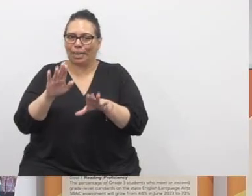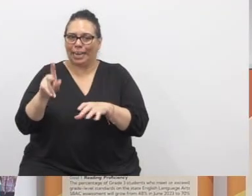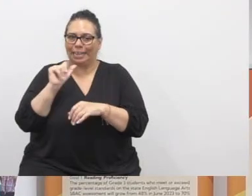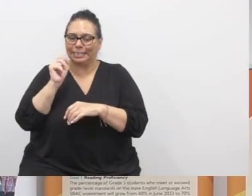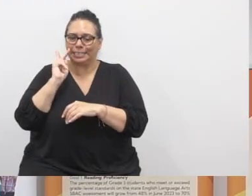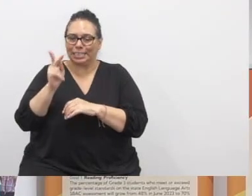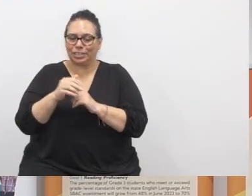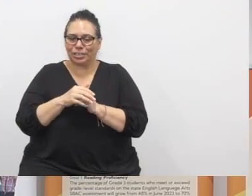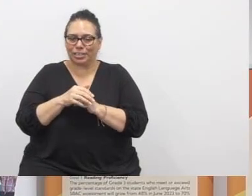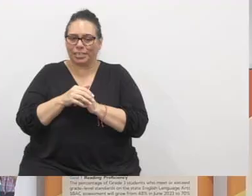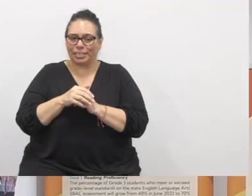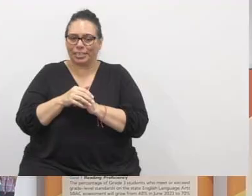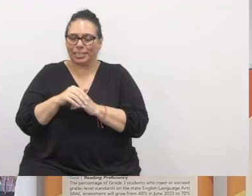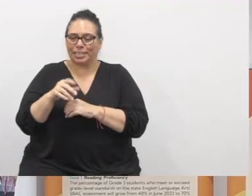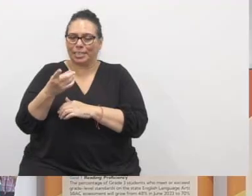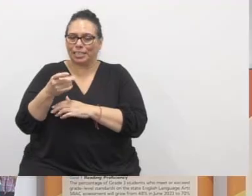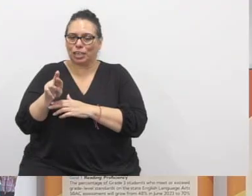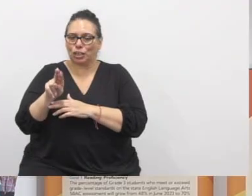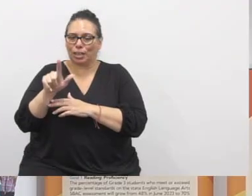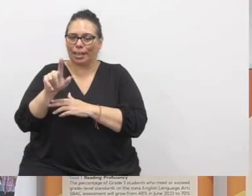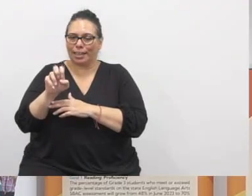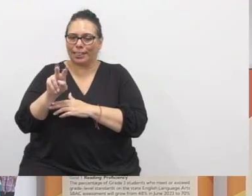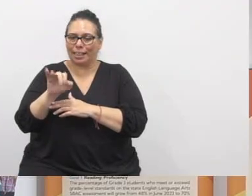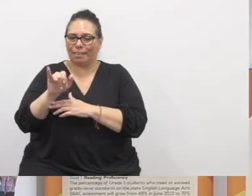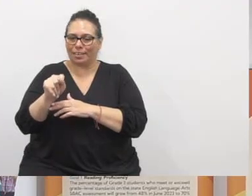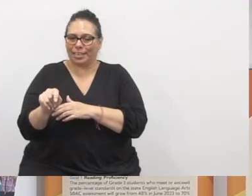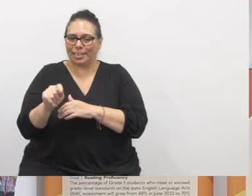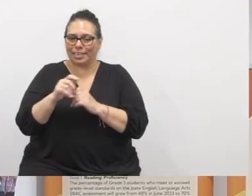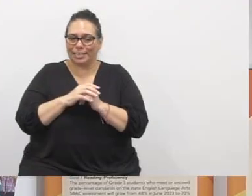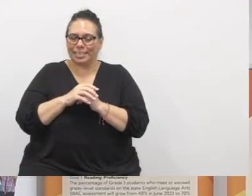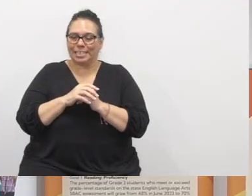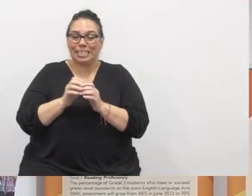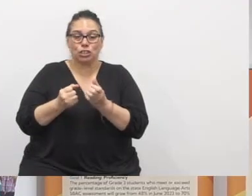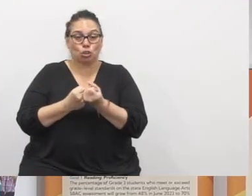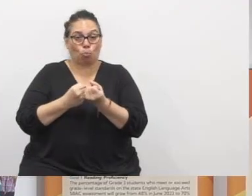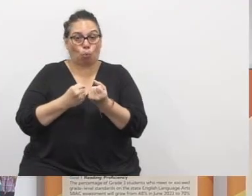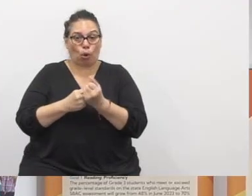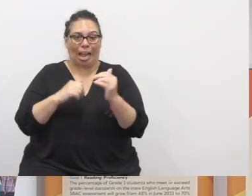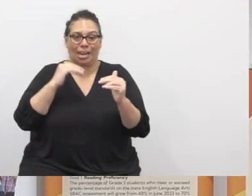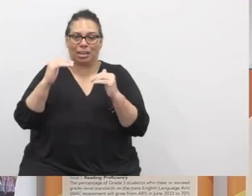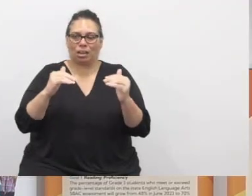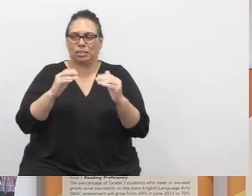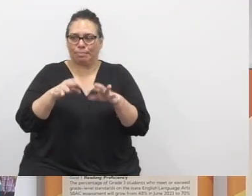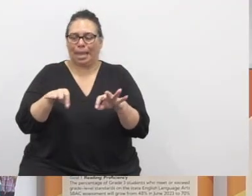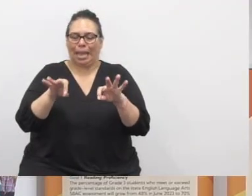Dr. Levit. Supporting adults matter in terms of what we have heard from our students.